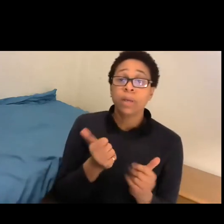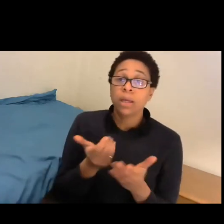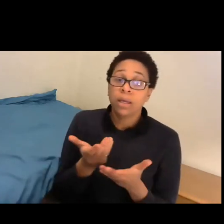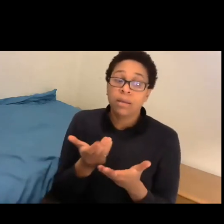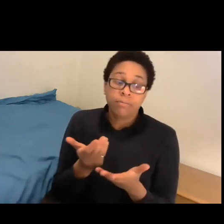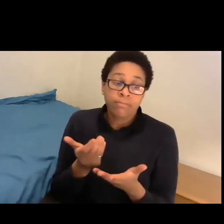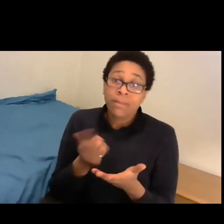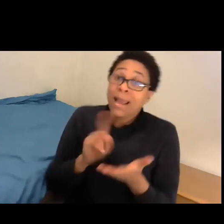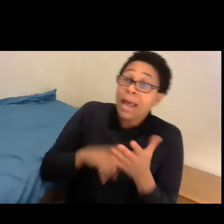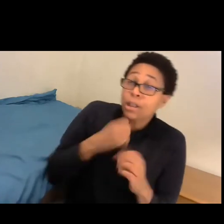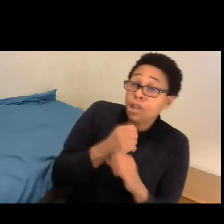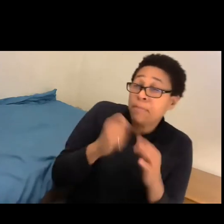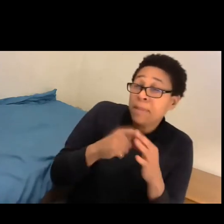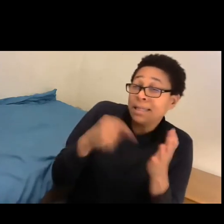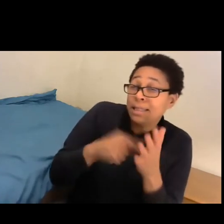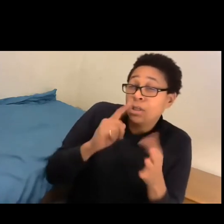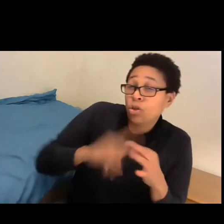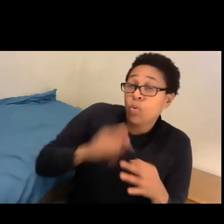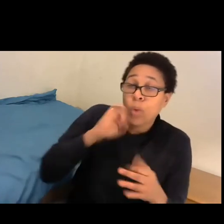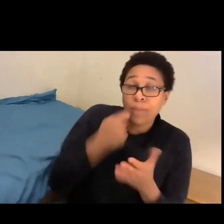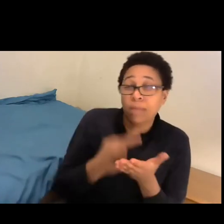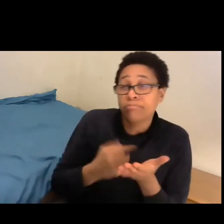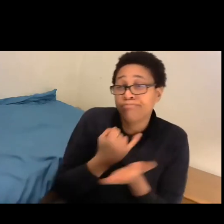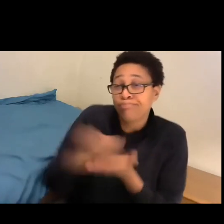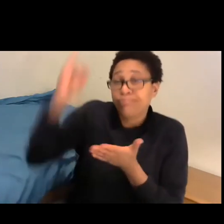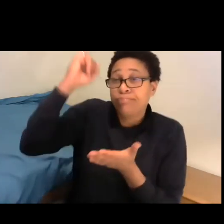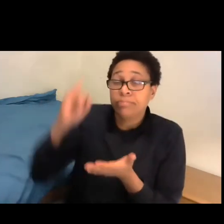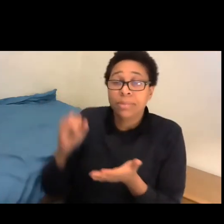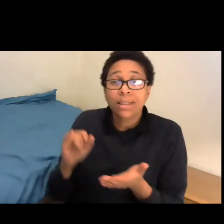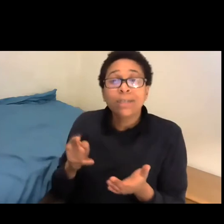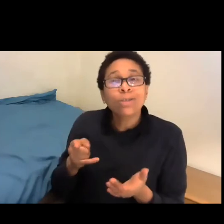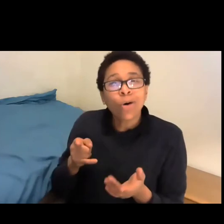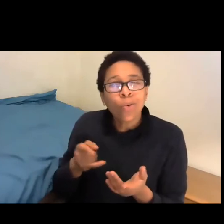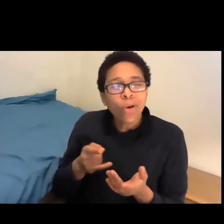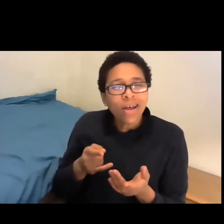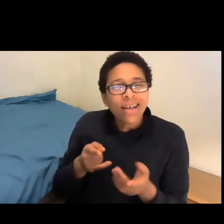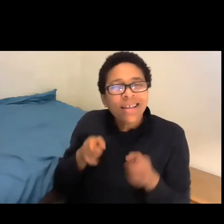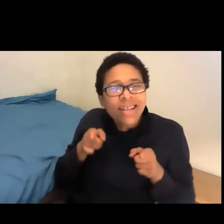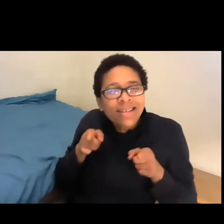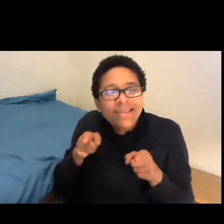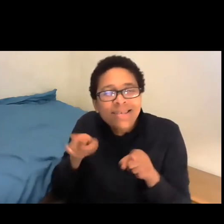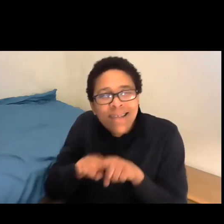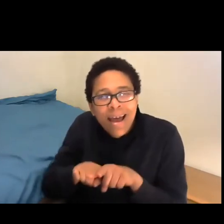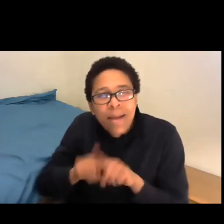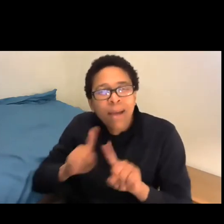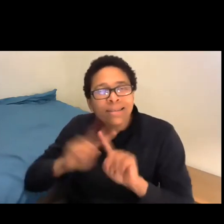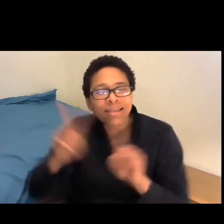Muslims and Jews will use. So there are those parallels. And